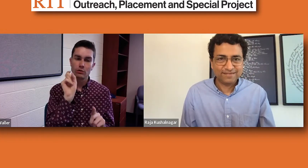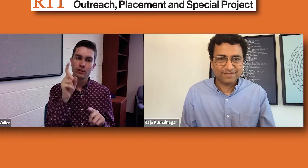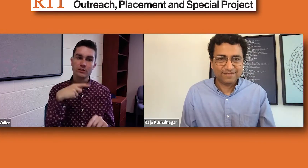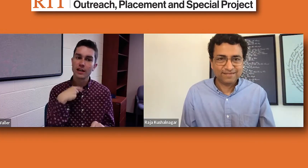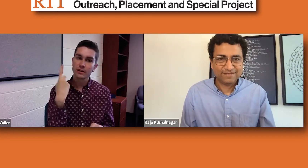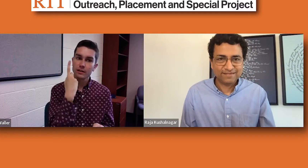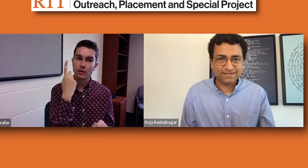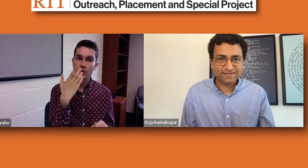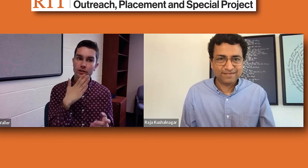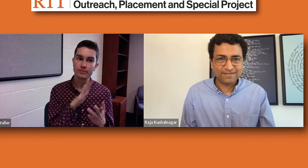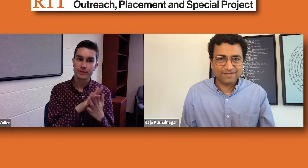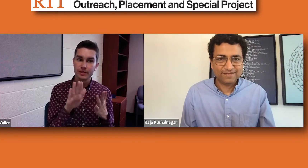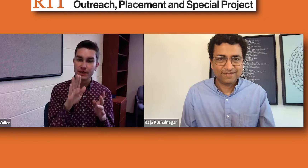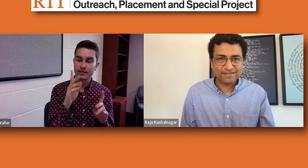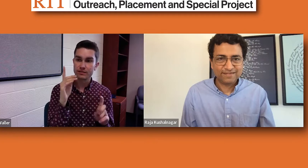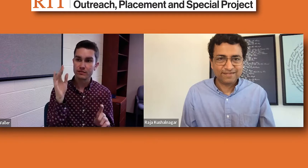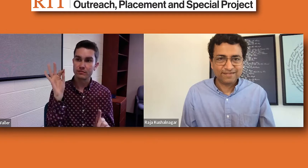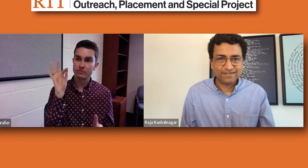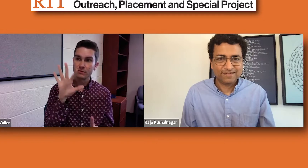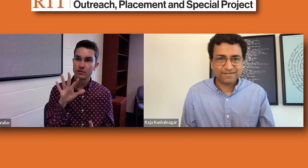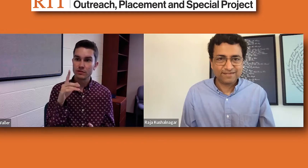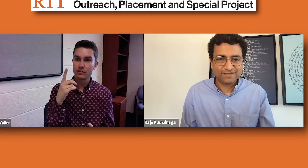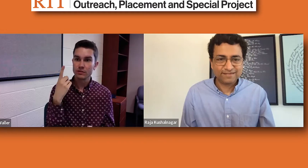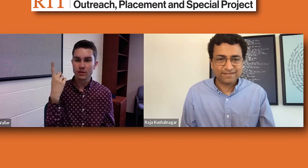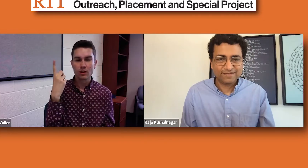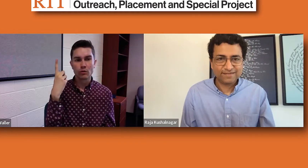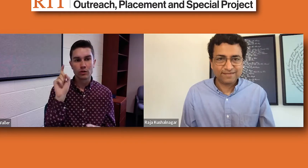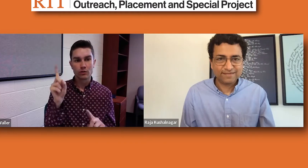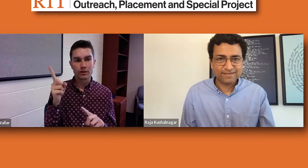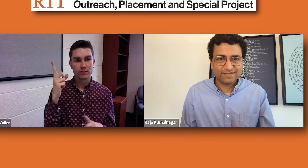I think, you know, one, one practical thing and I think it would